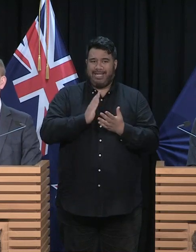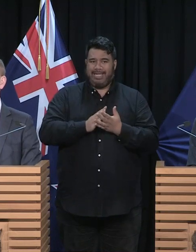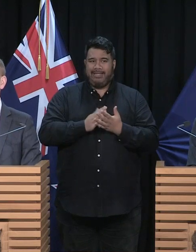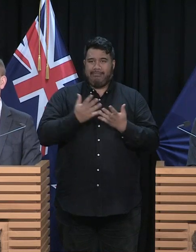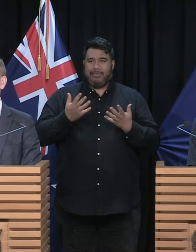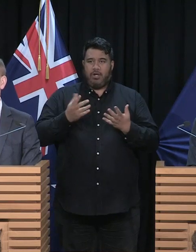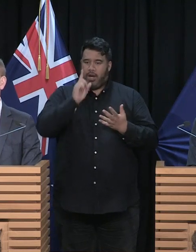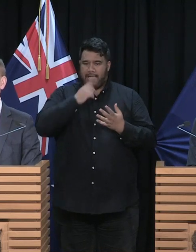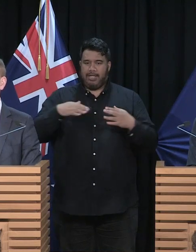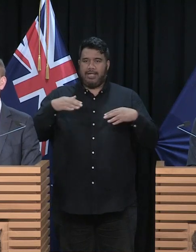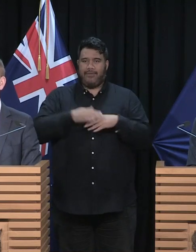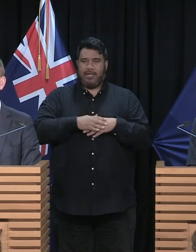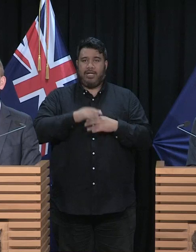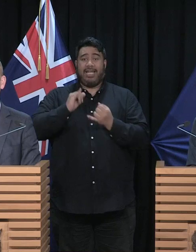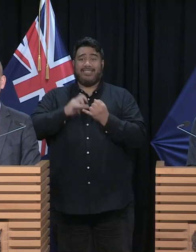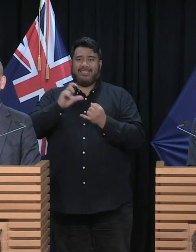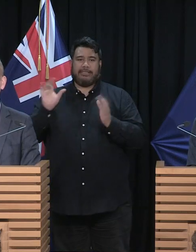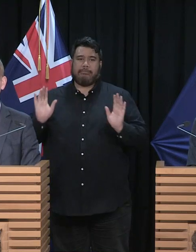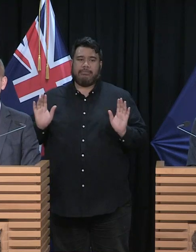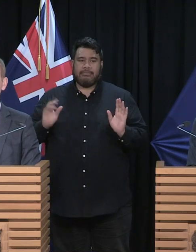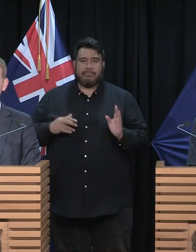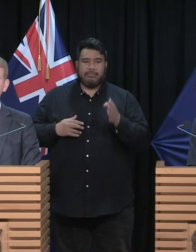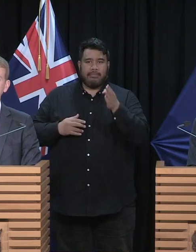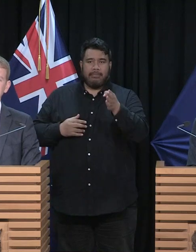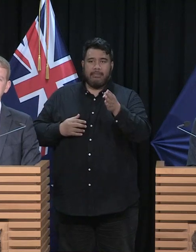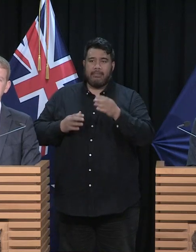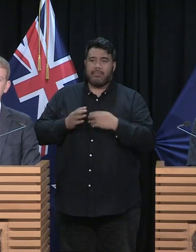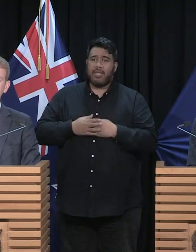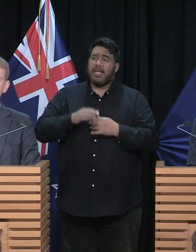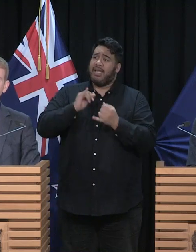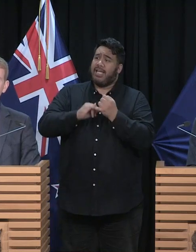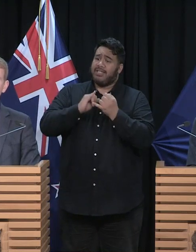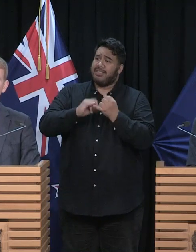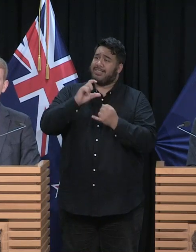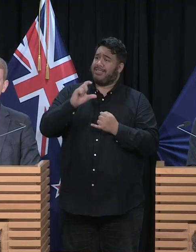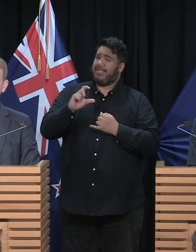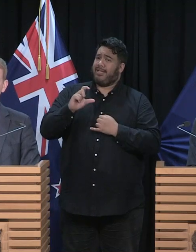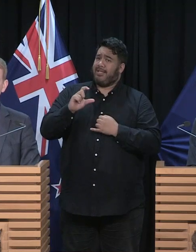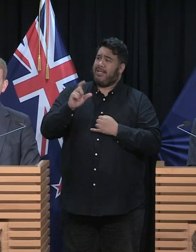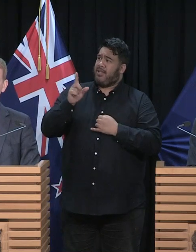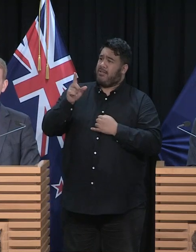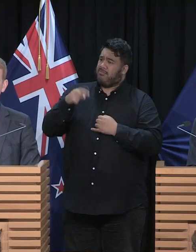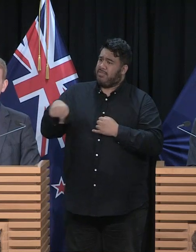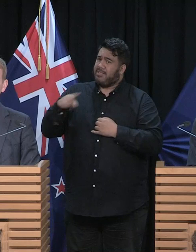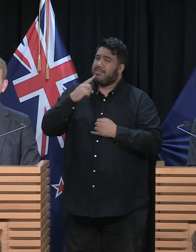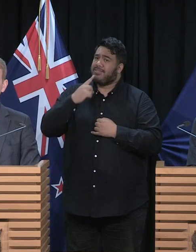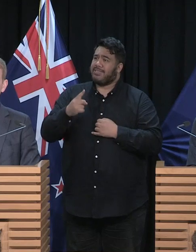Commissioner has an ability to investigate. They fall outside of the purview of the State